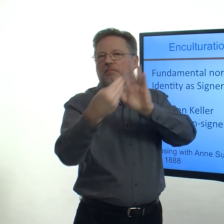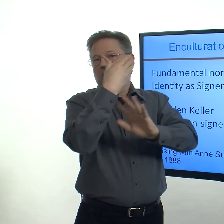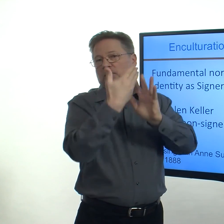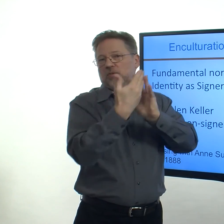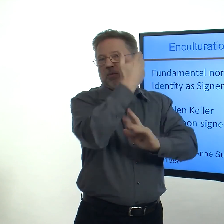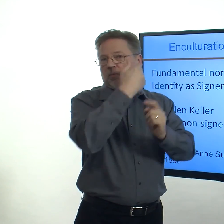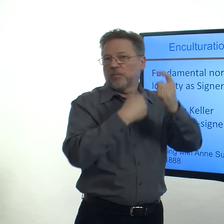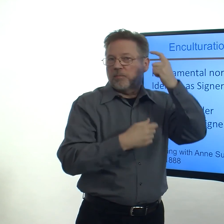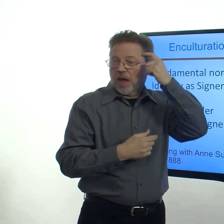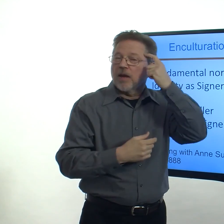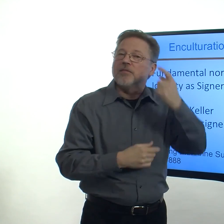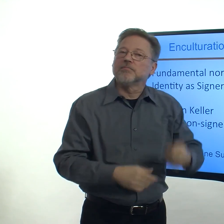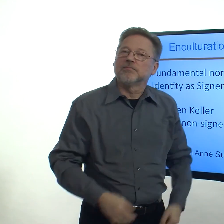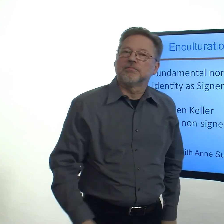needed to be processed by the mind.